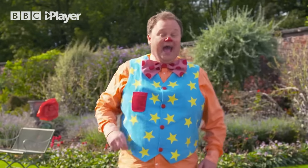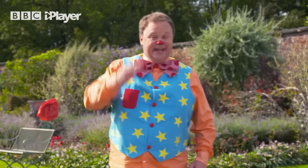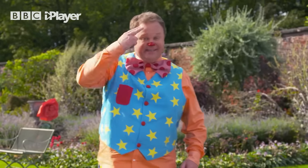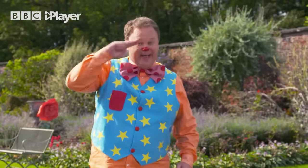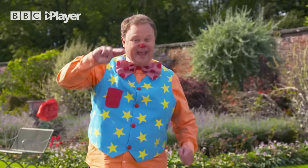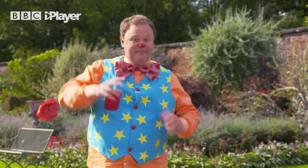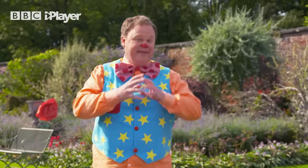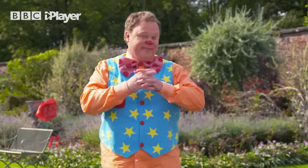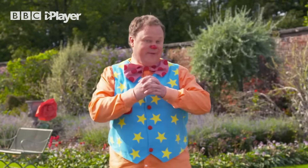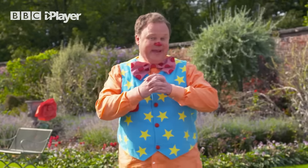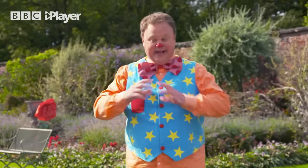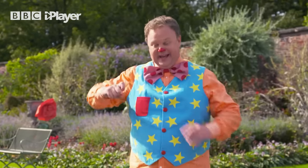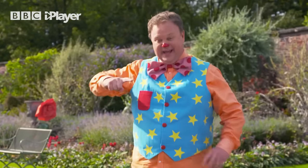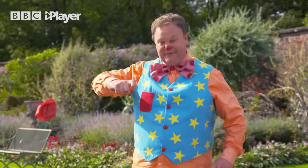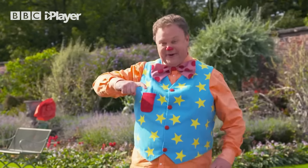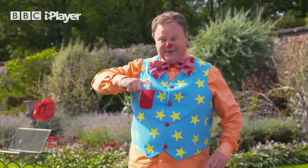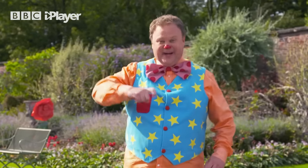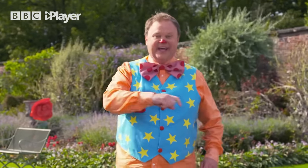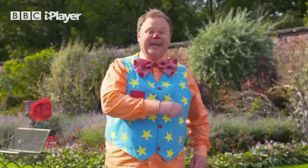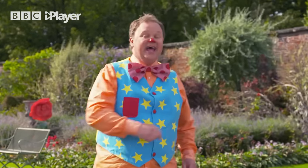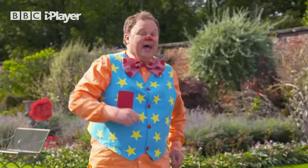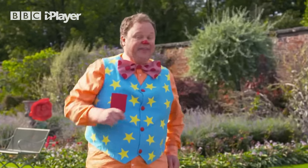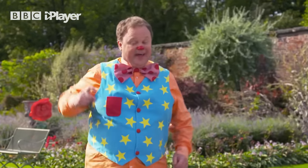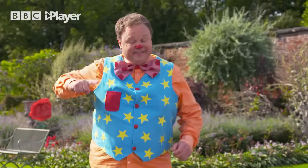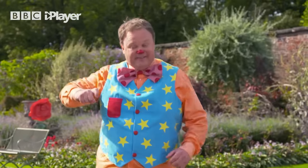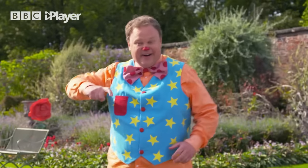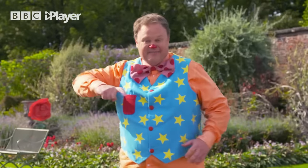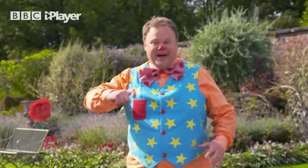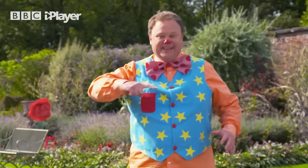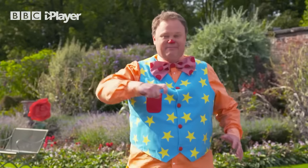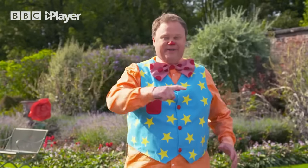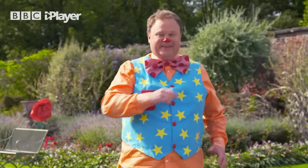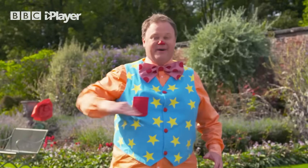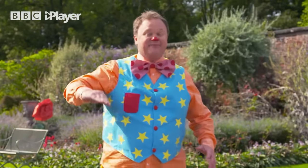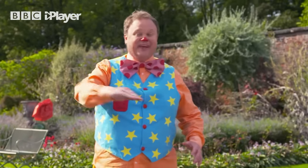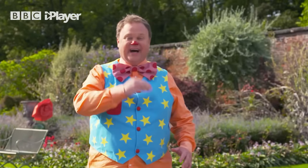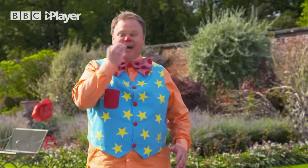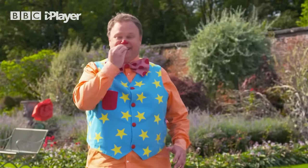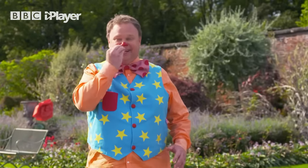and his name is wiggly woo there's a worm at the bottom of the garden